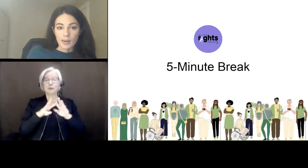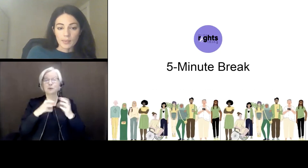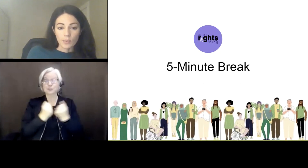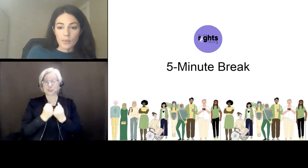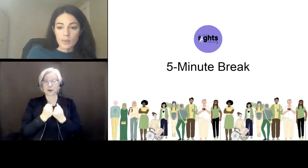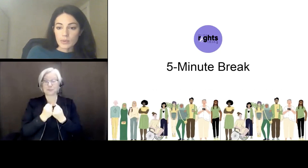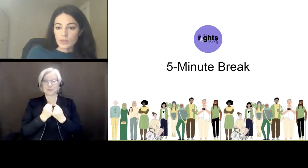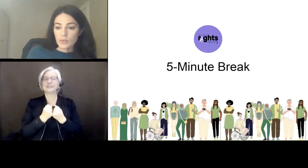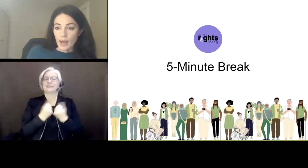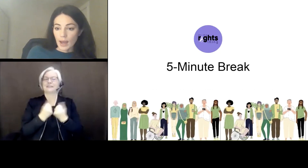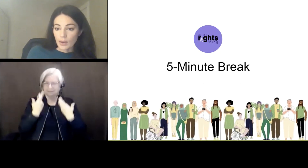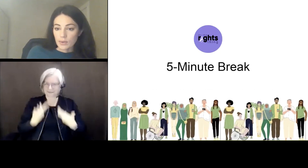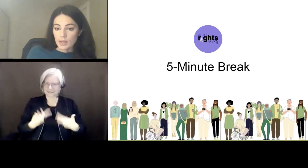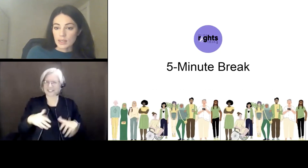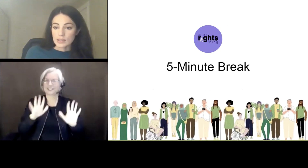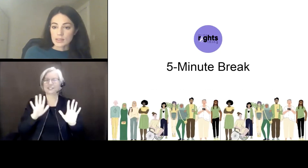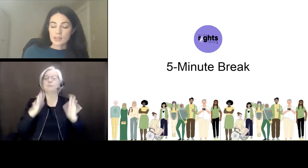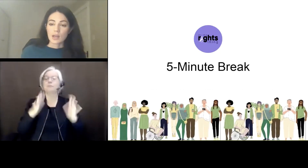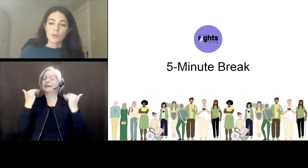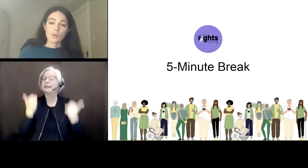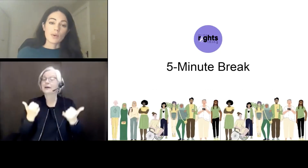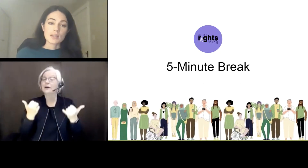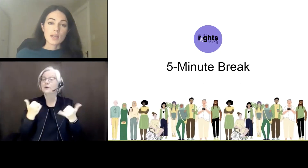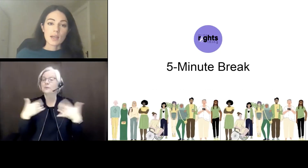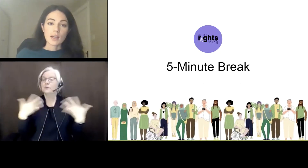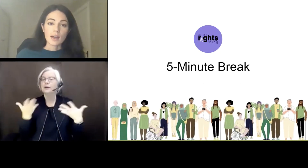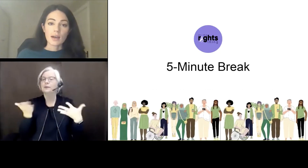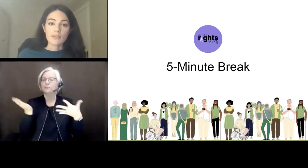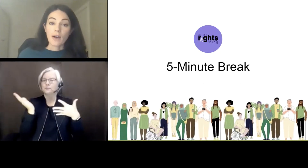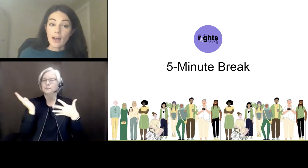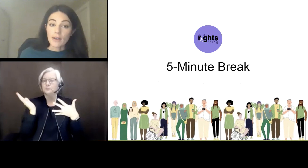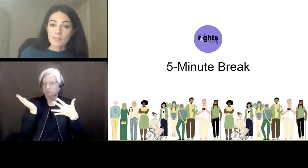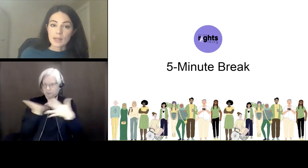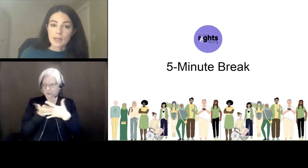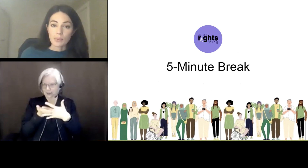WHAT WE WILL DO NOW, WE WILL TAKE A FIVE-MINUTE BREAK.